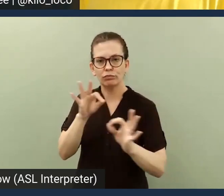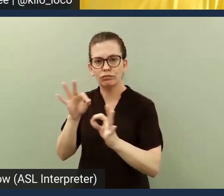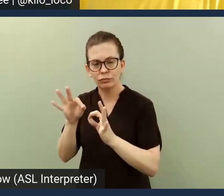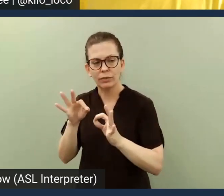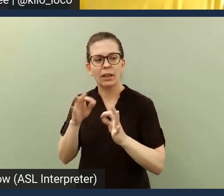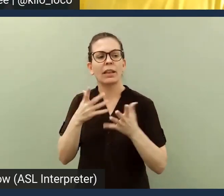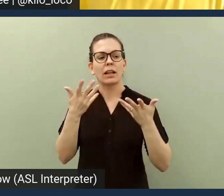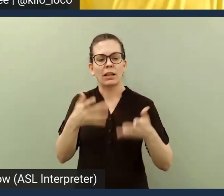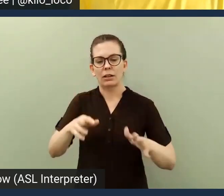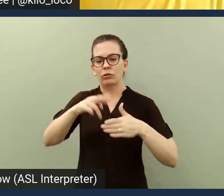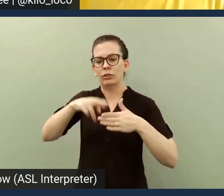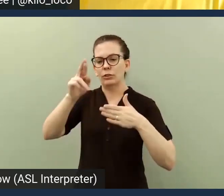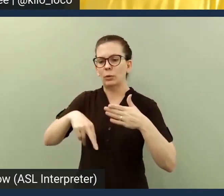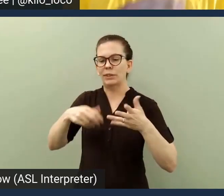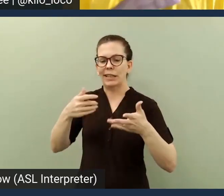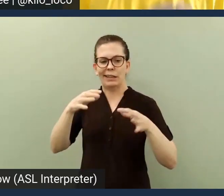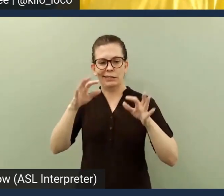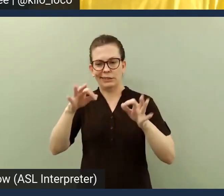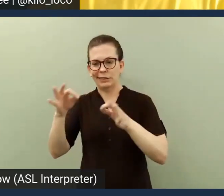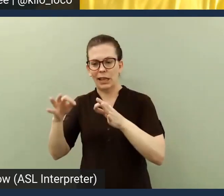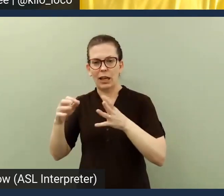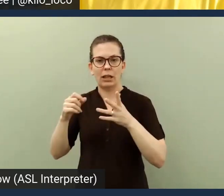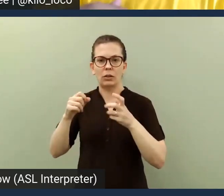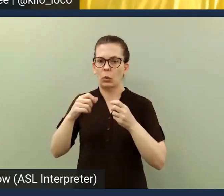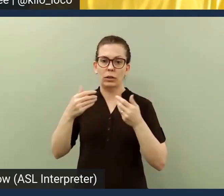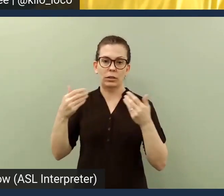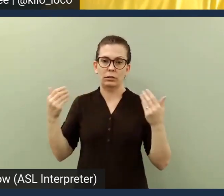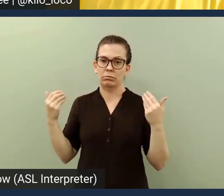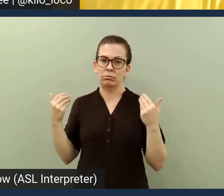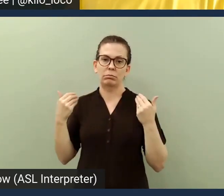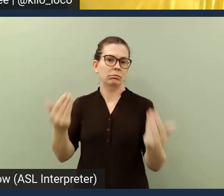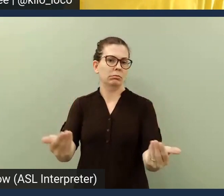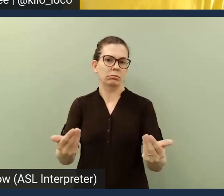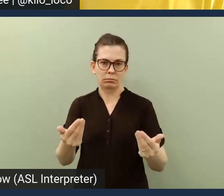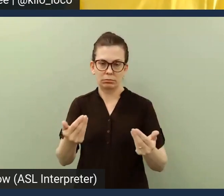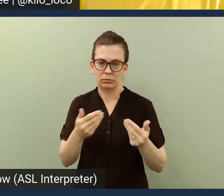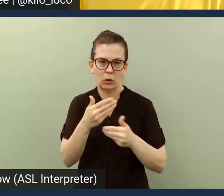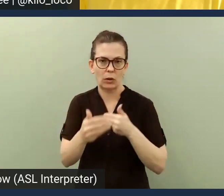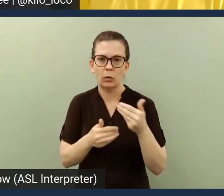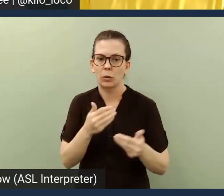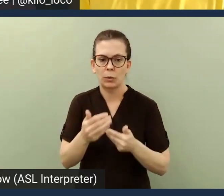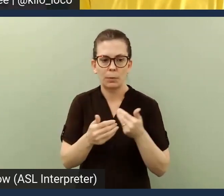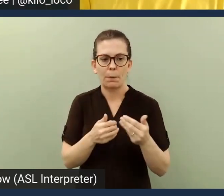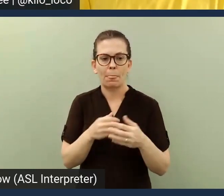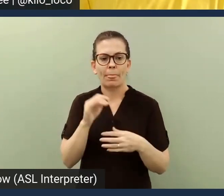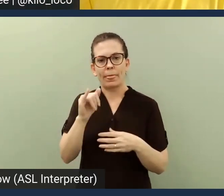I can make some other final decision or send it continuing through that pipeline,